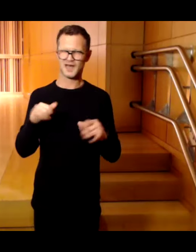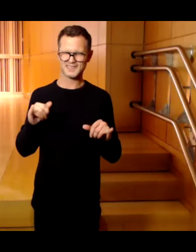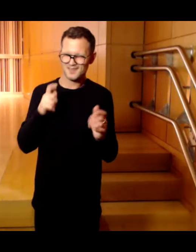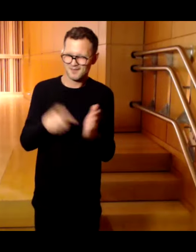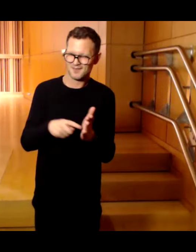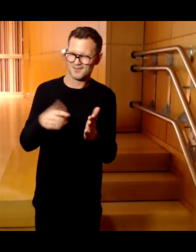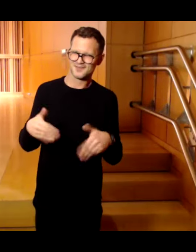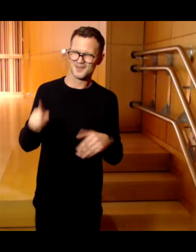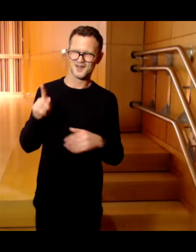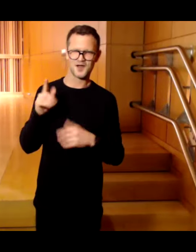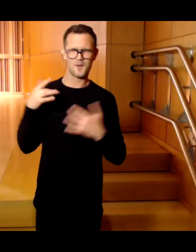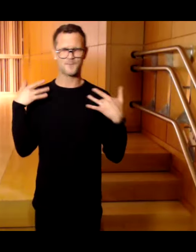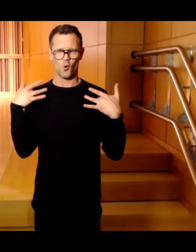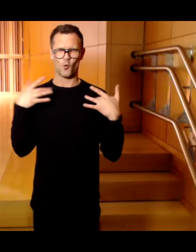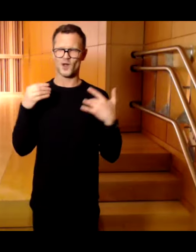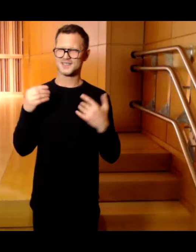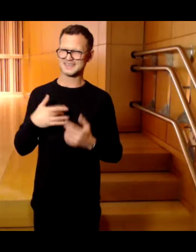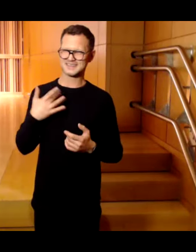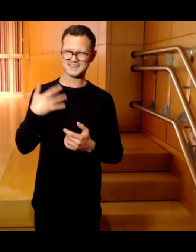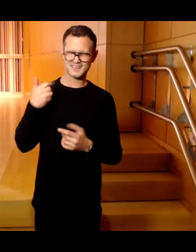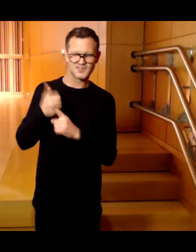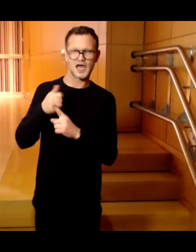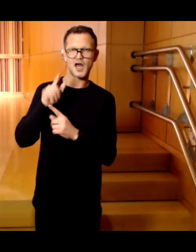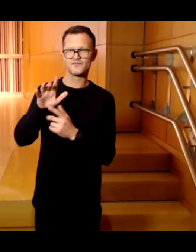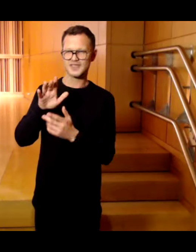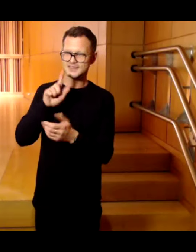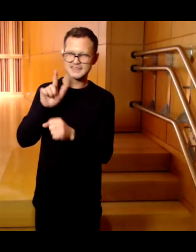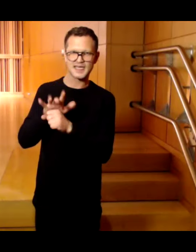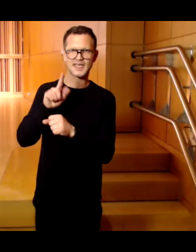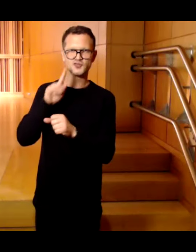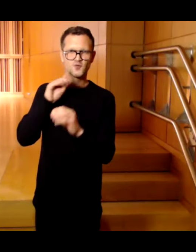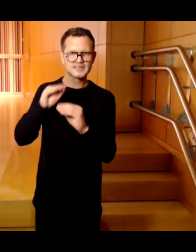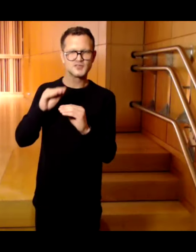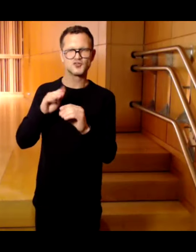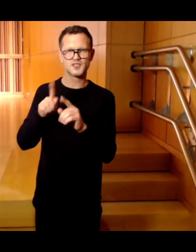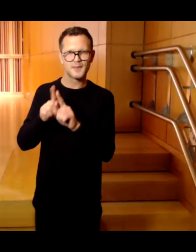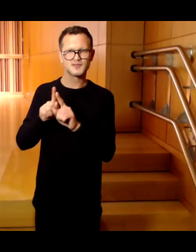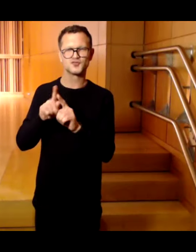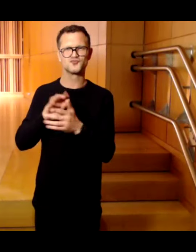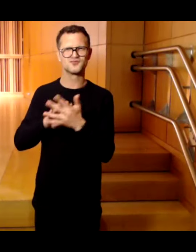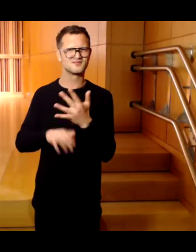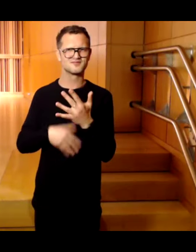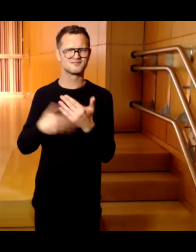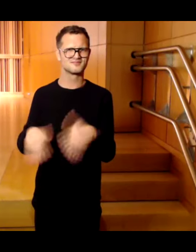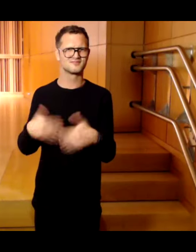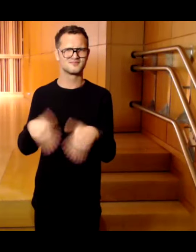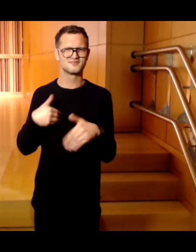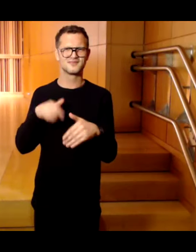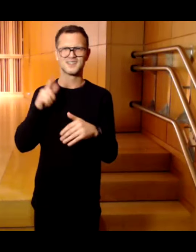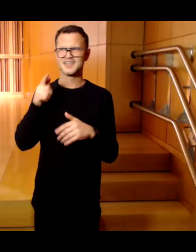His scholarly focus and dedication to his teaching and mentoring. And it's interesting, and his interest in creating a life.